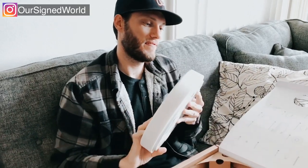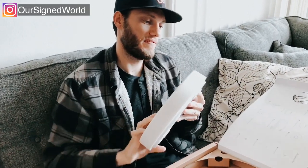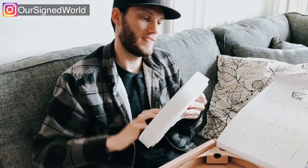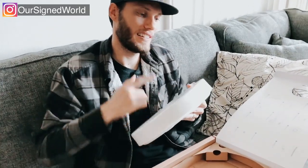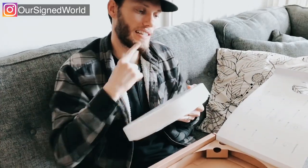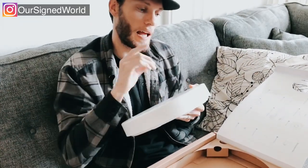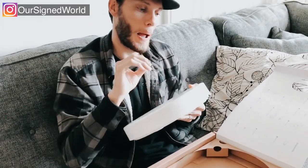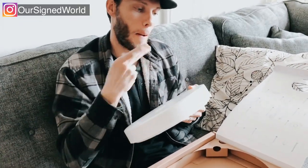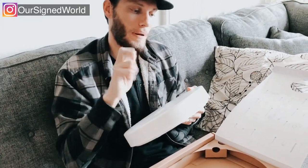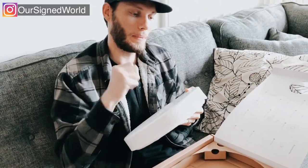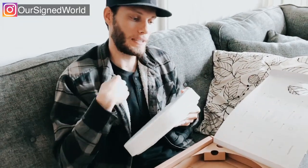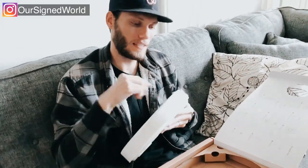It says open me.